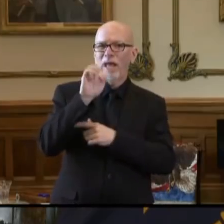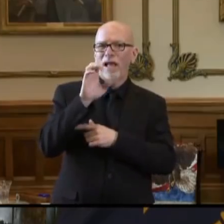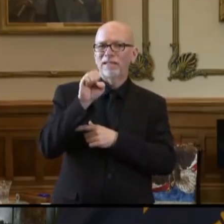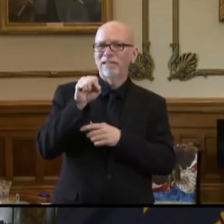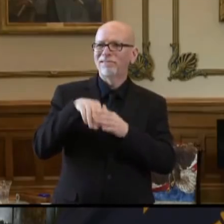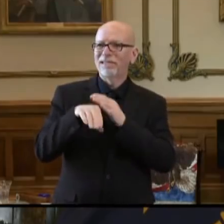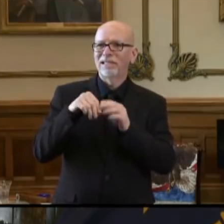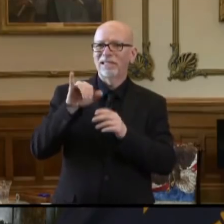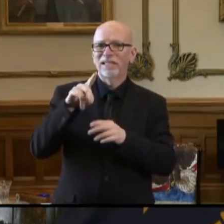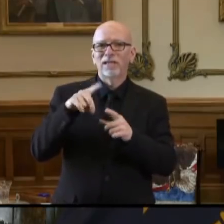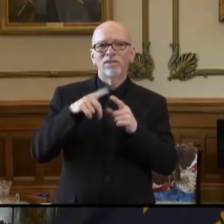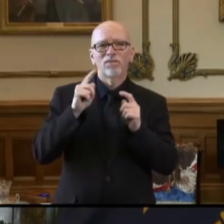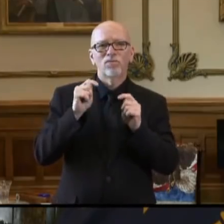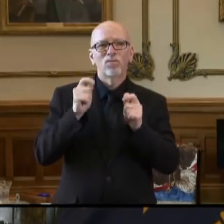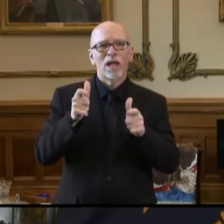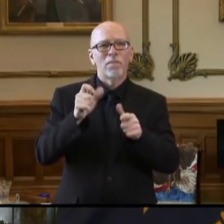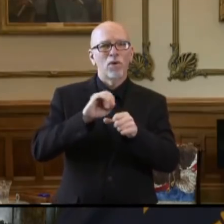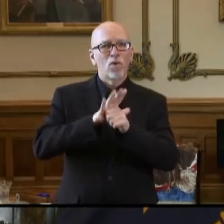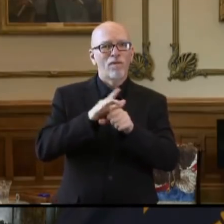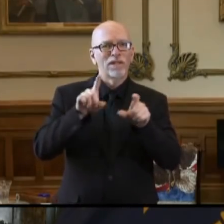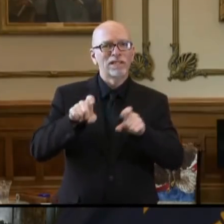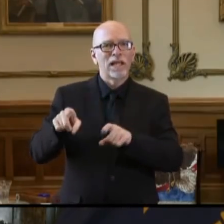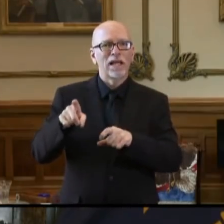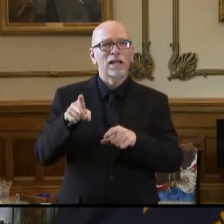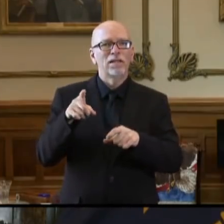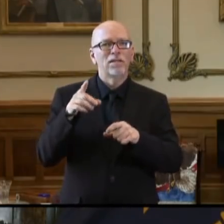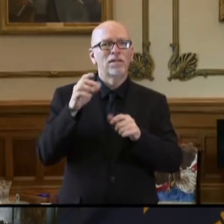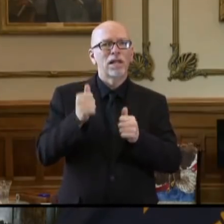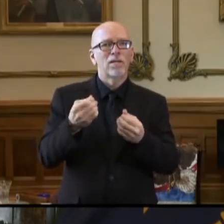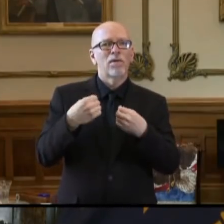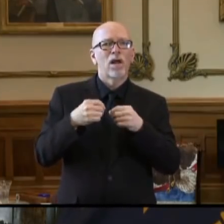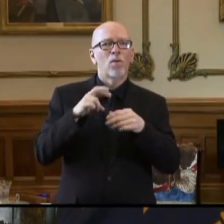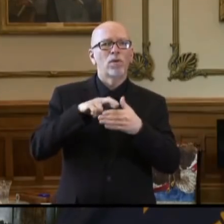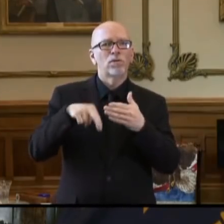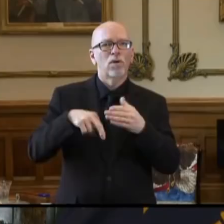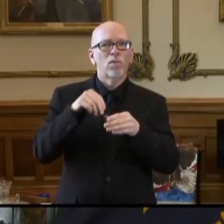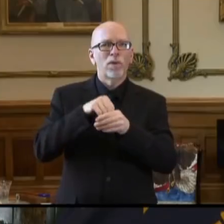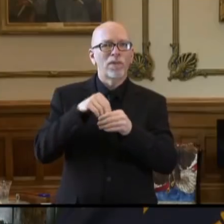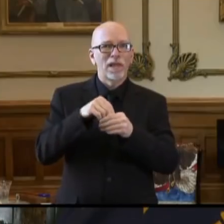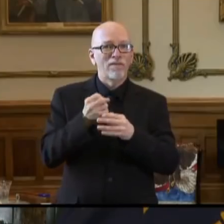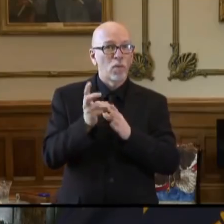HELLO GOVERNOR. DO WE HAVE ANY ACCESS IN INDIANA TO RAPID